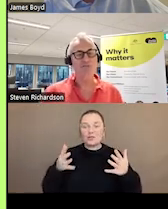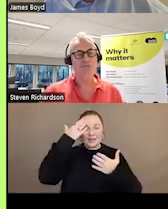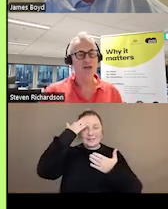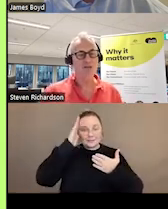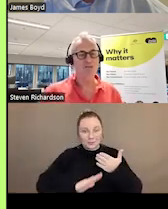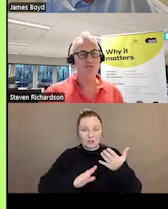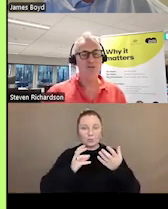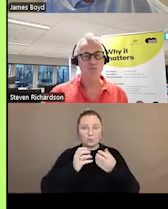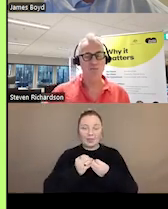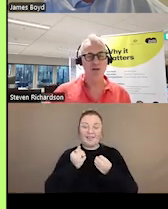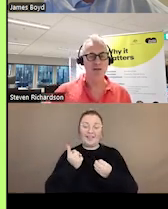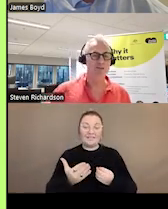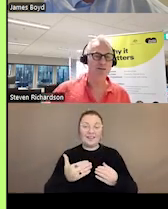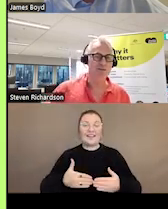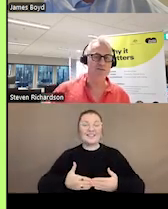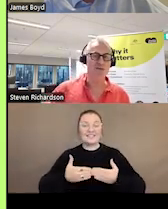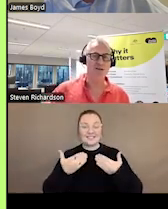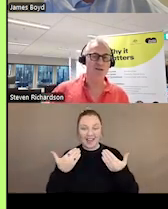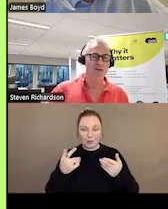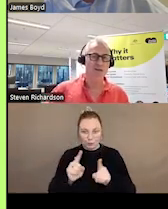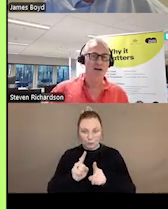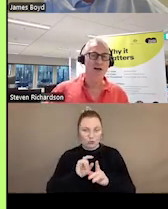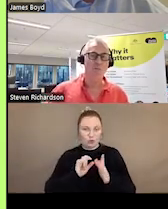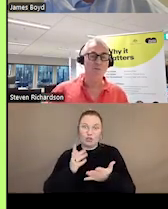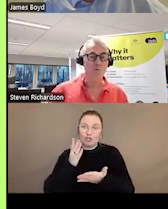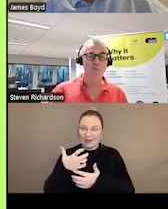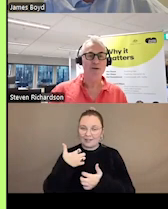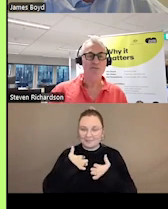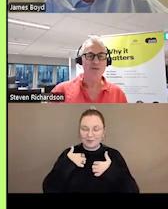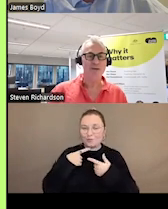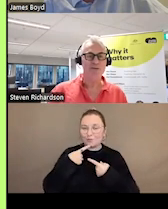Giving Days as well. So we are really excited to share what we have learnt about Giving Days